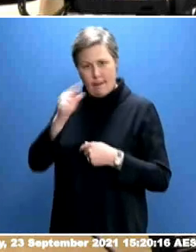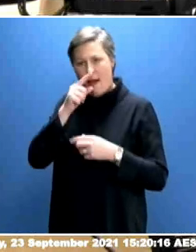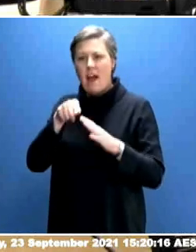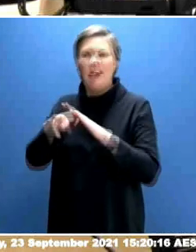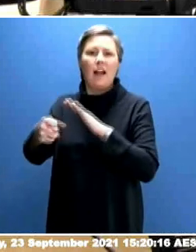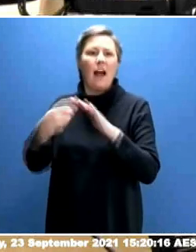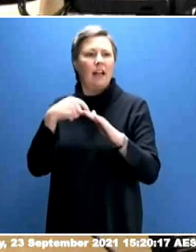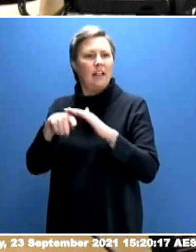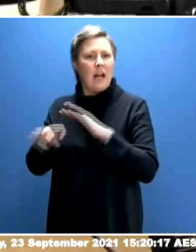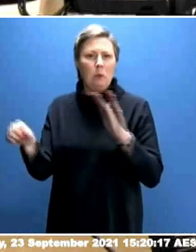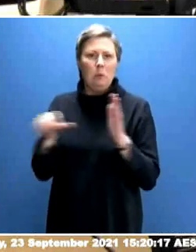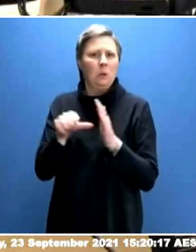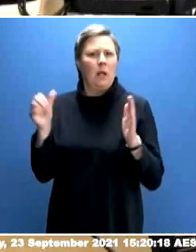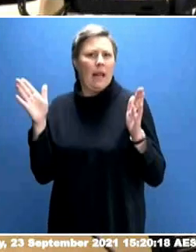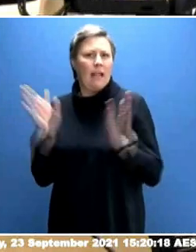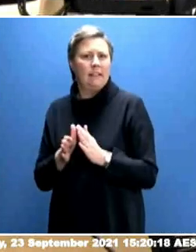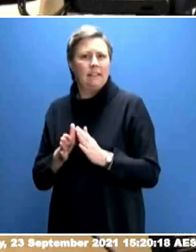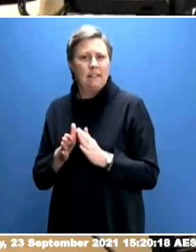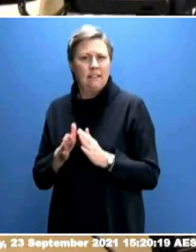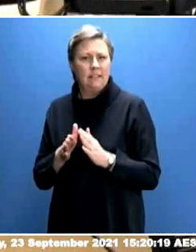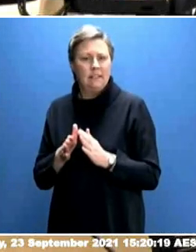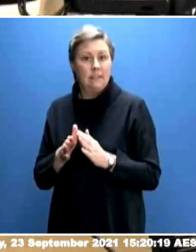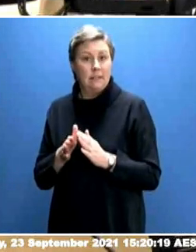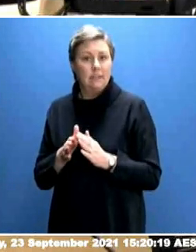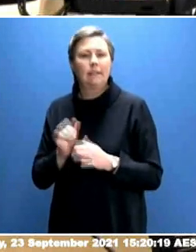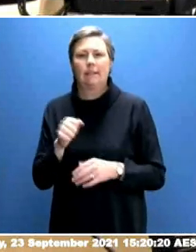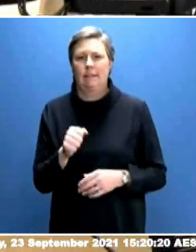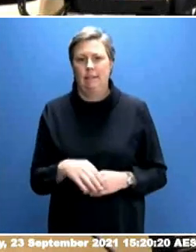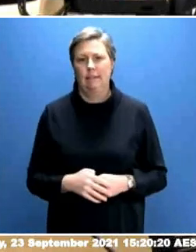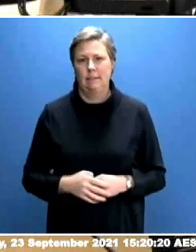would operate for Secure Care? Yes.